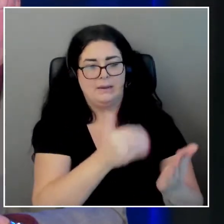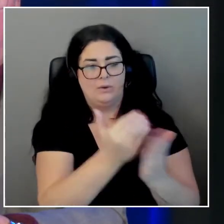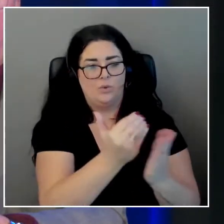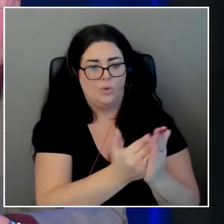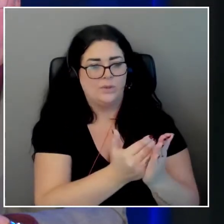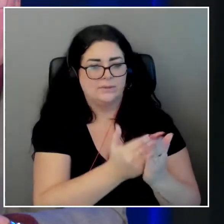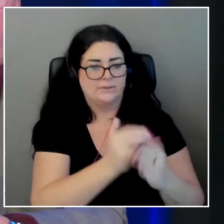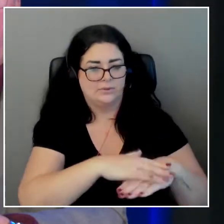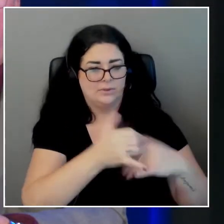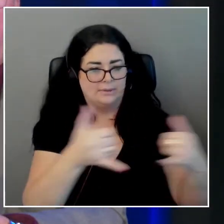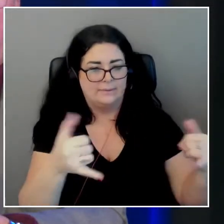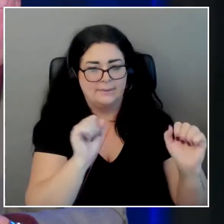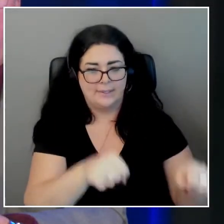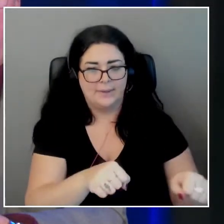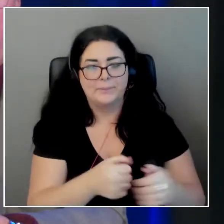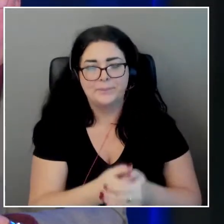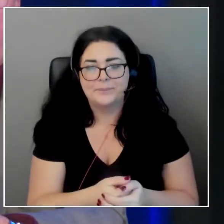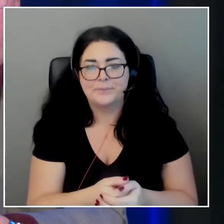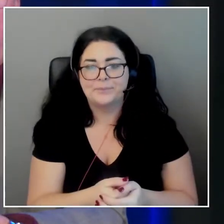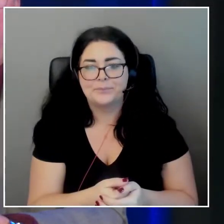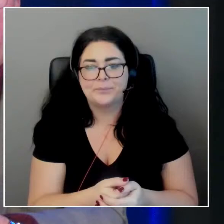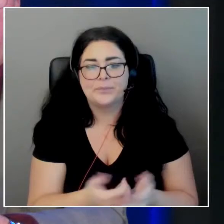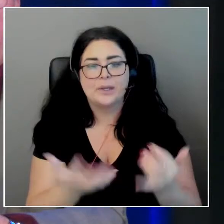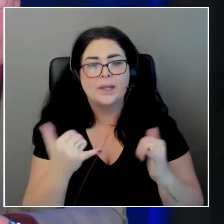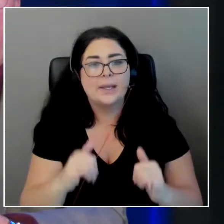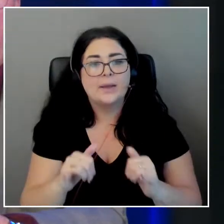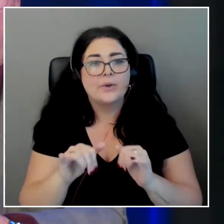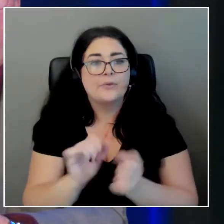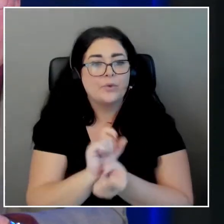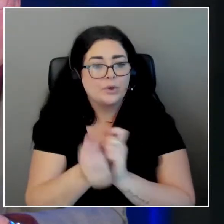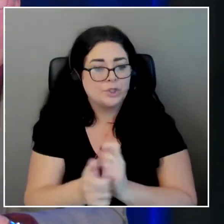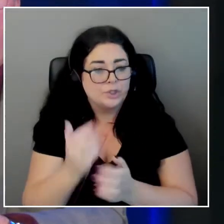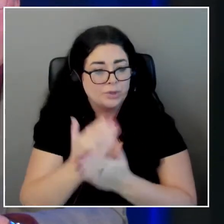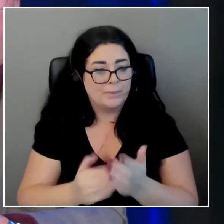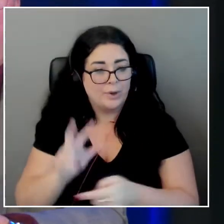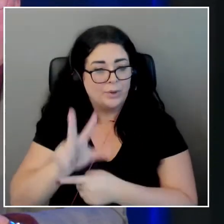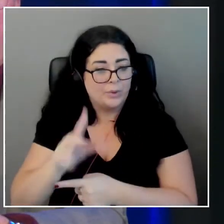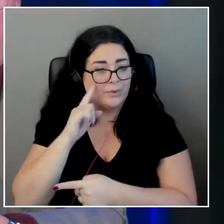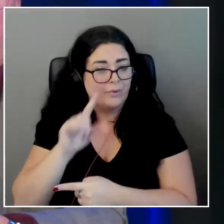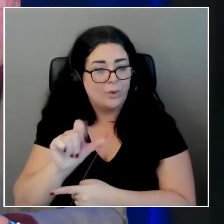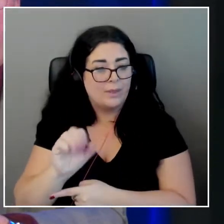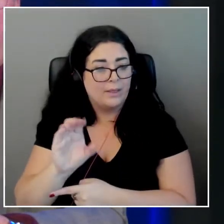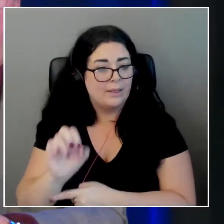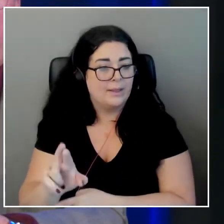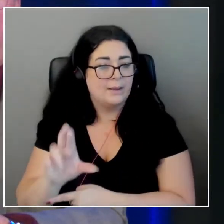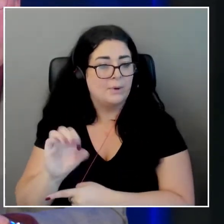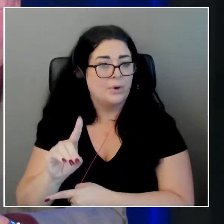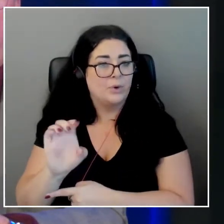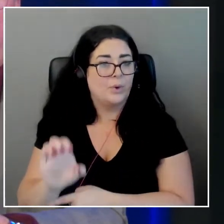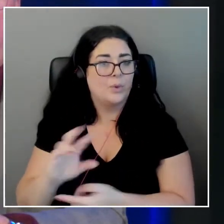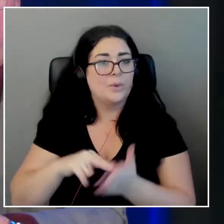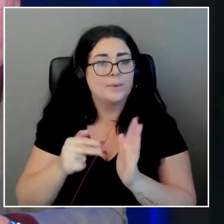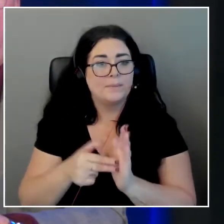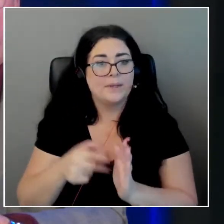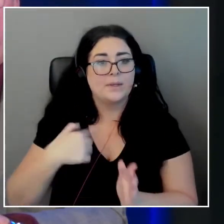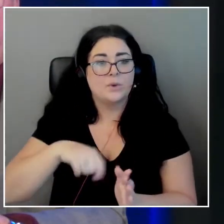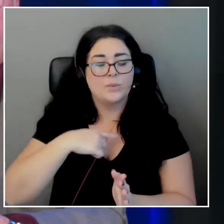In accordance with changes to Part III of the Canada Labour Code, Marine Atlantic implemented paid medical leave for employees